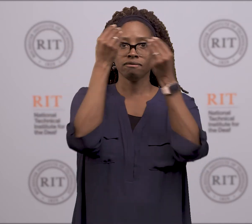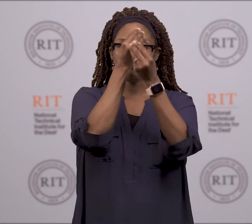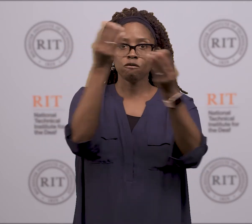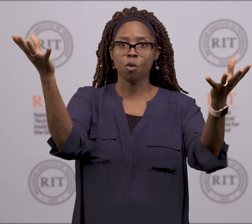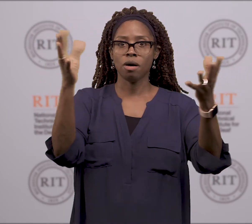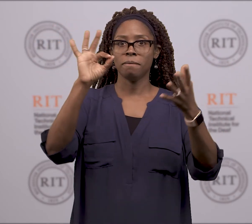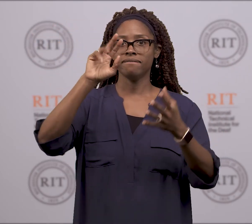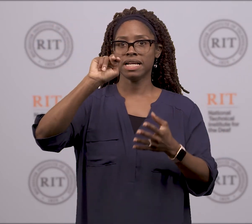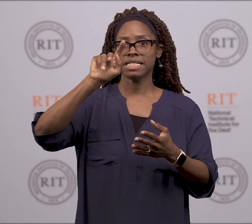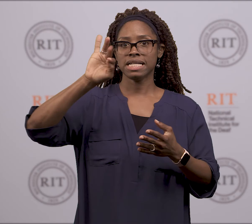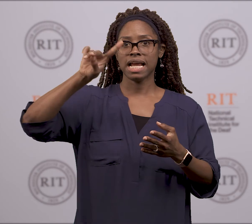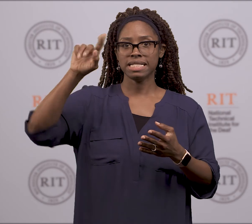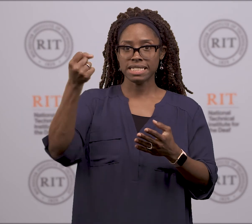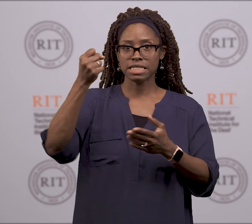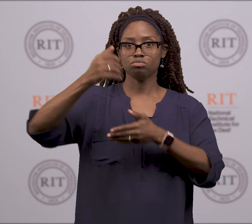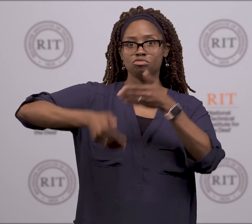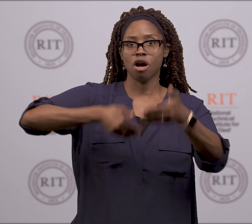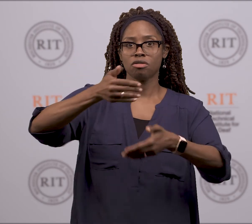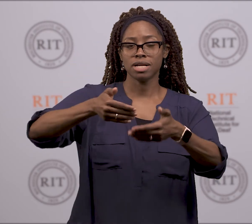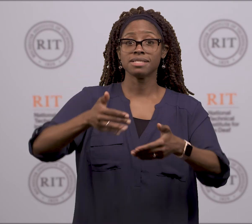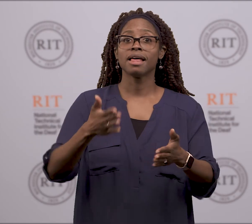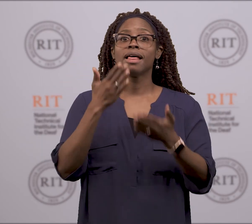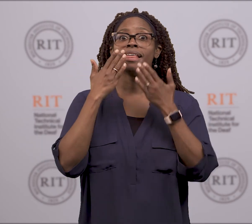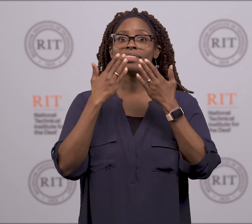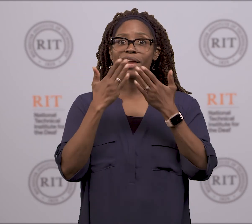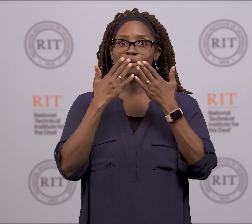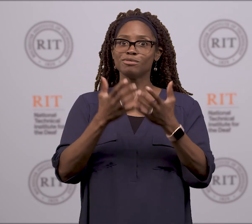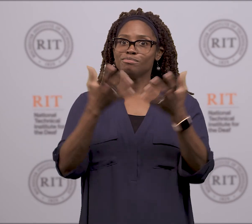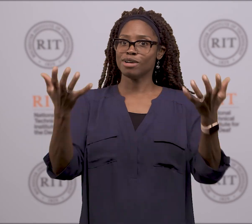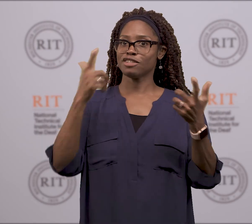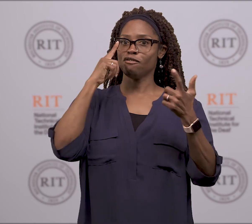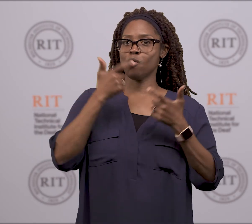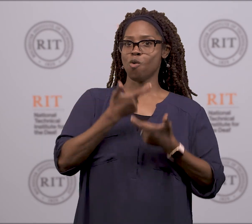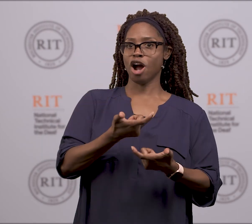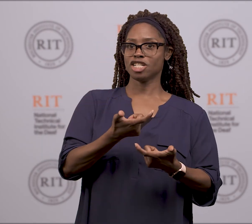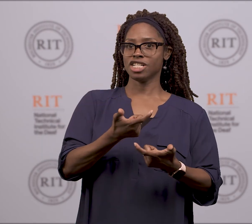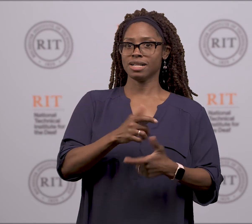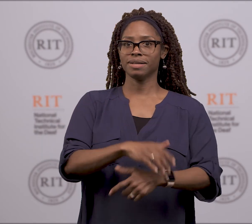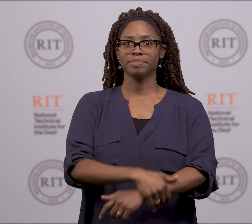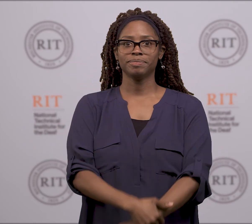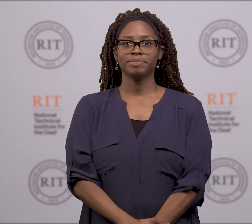to keep everyone informed of NTID’s progress. Thank you so much for watching.